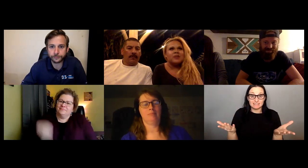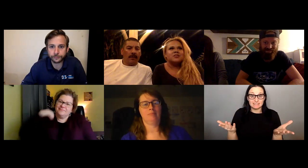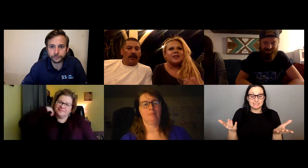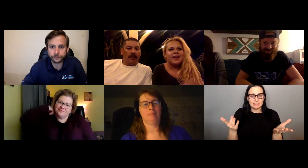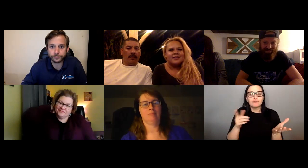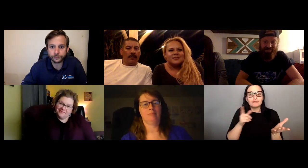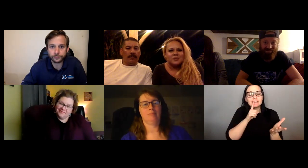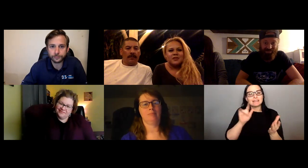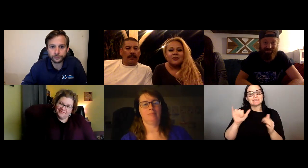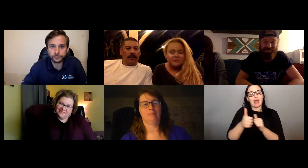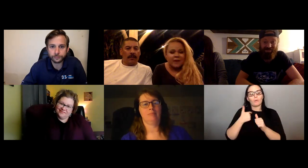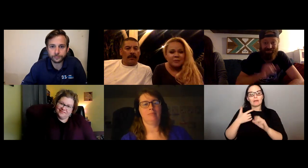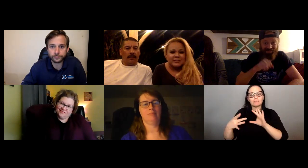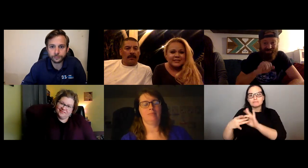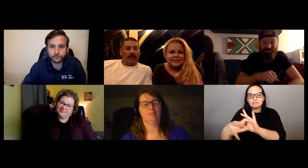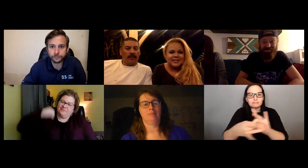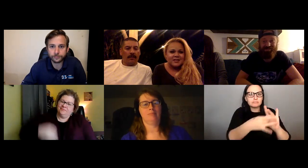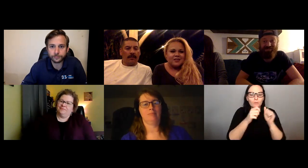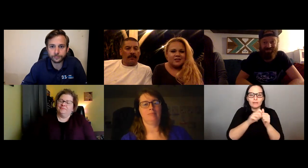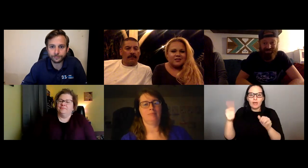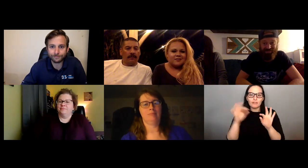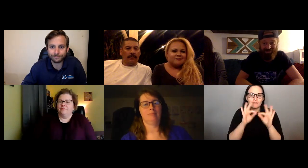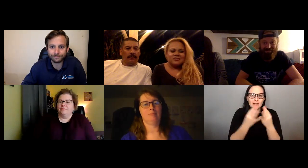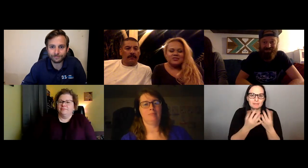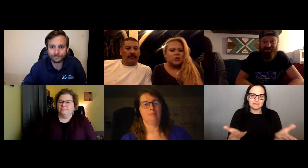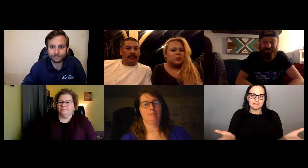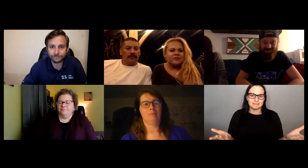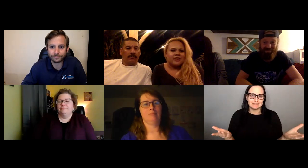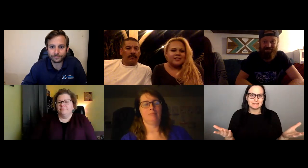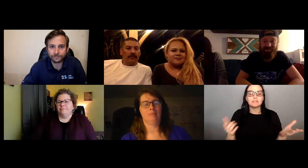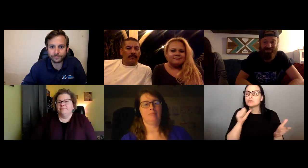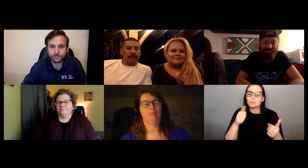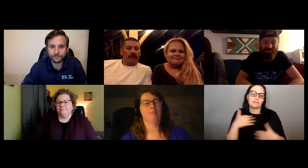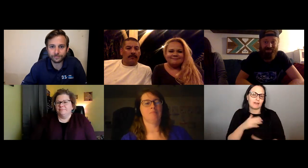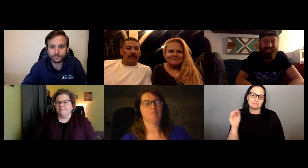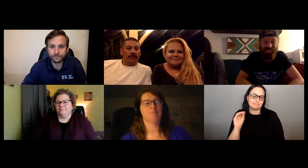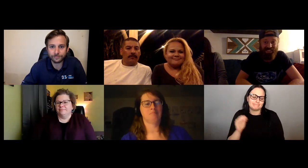connect